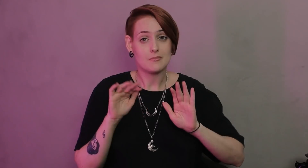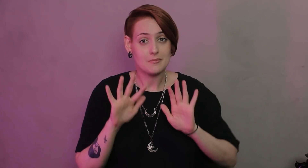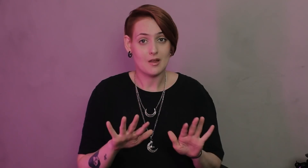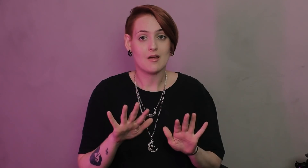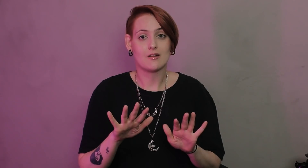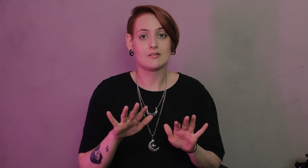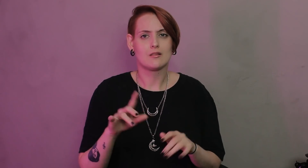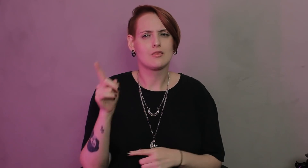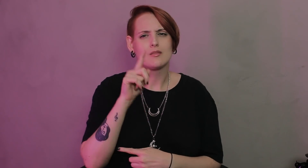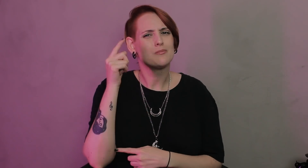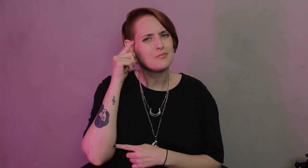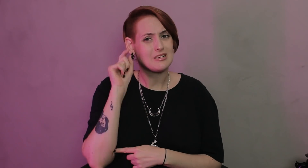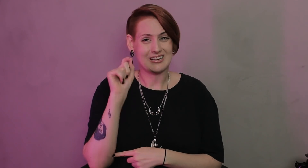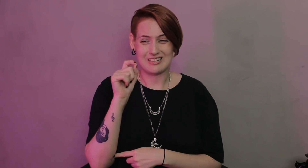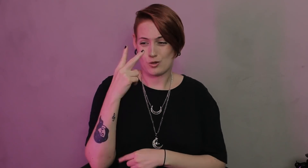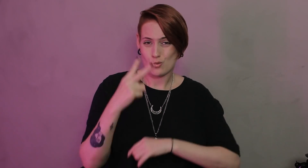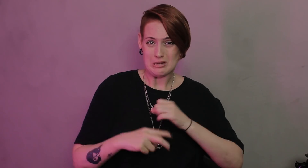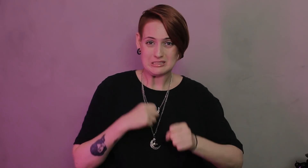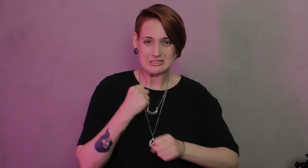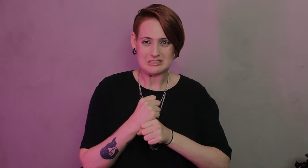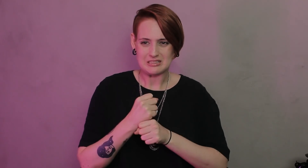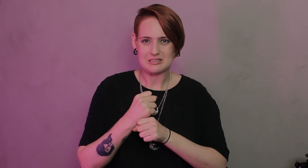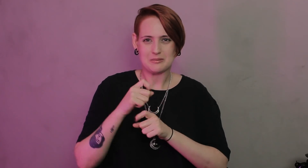But don't think that, in two years,